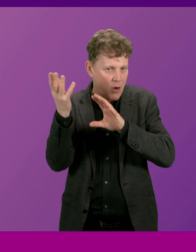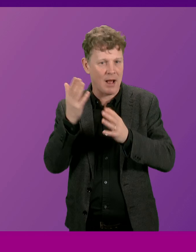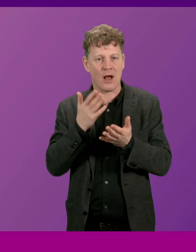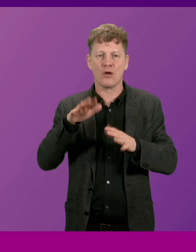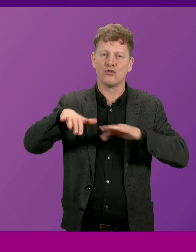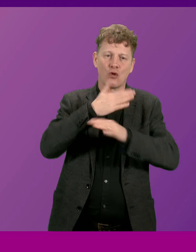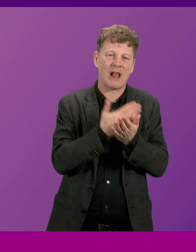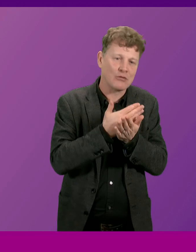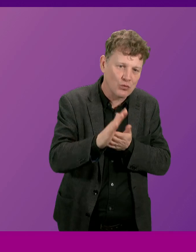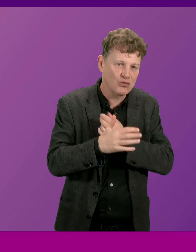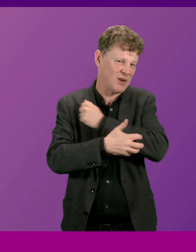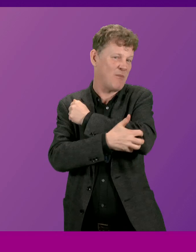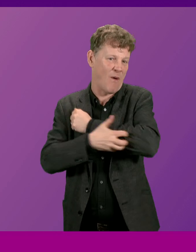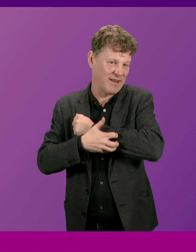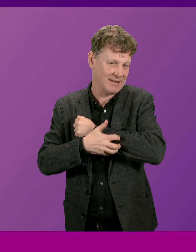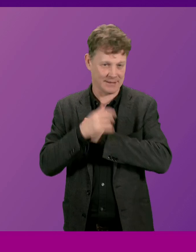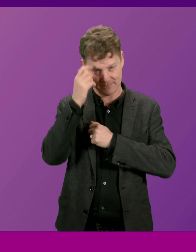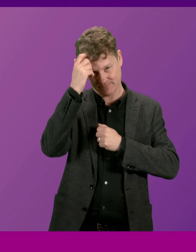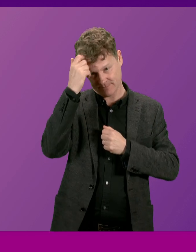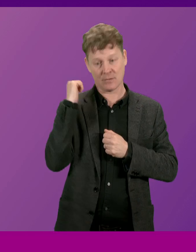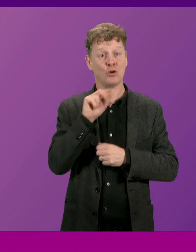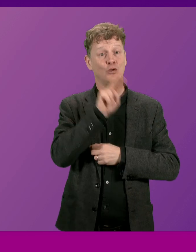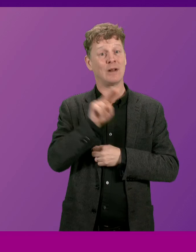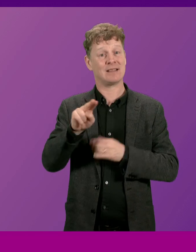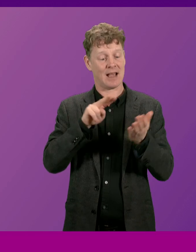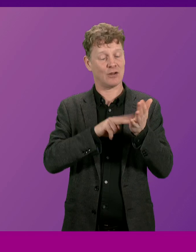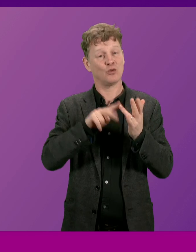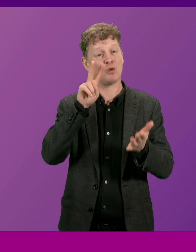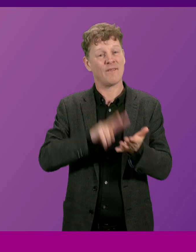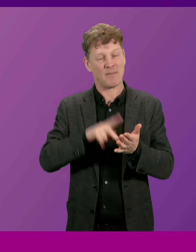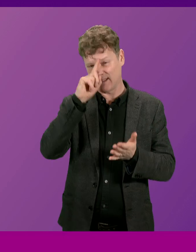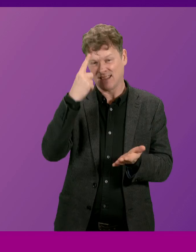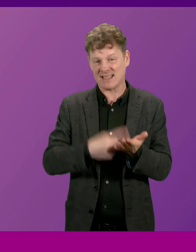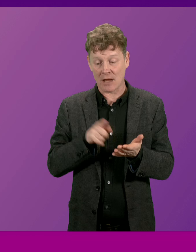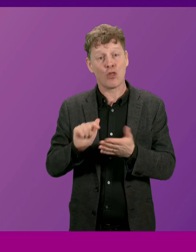and poverty. However, on 22 November, the decision was taken to wind up the trust,